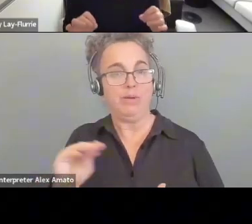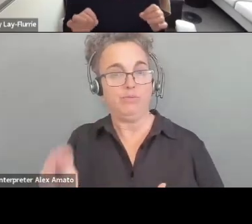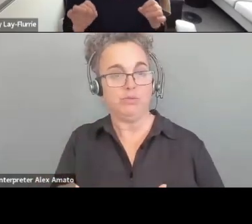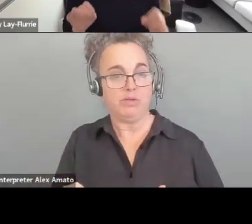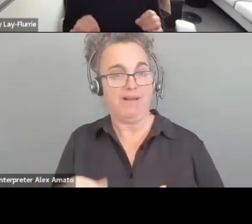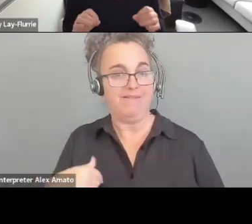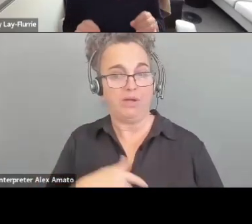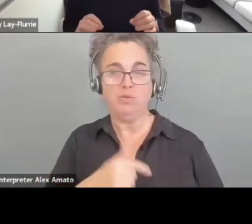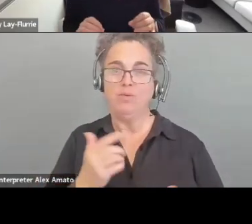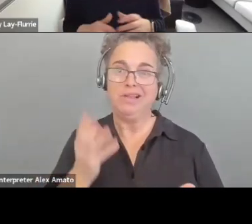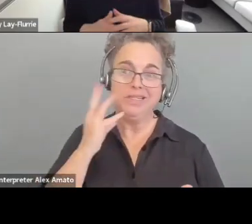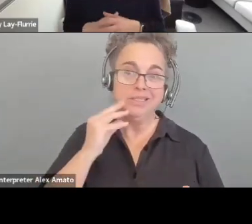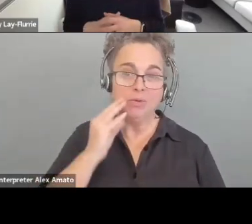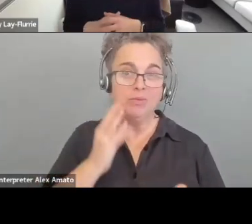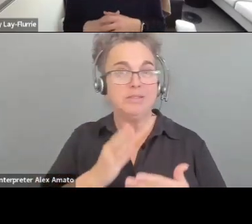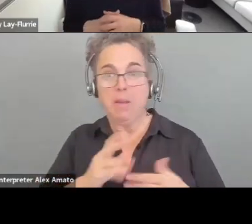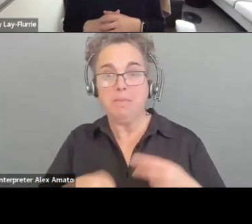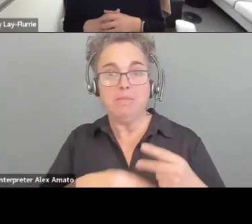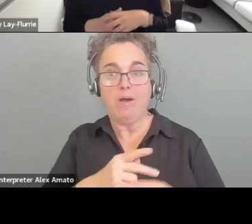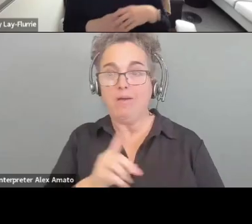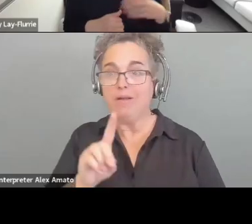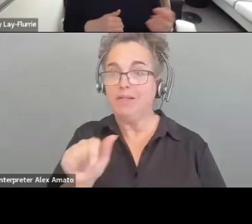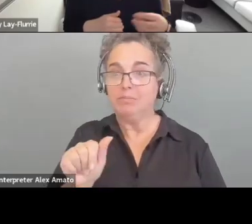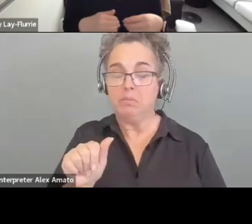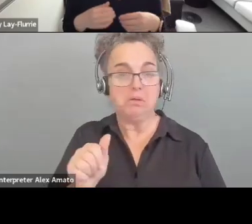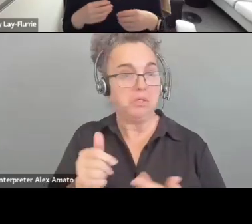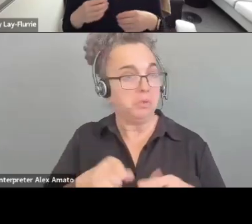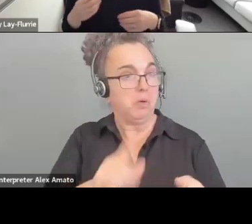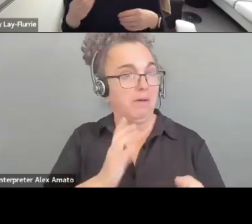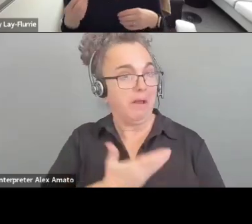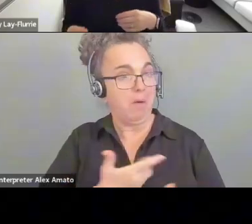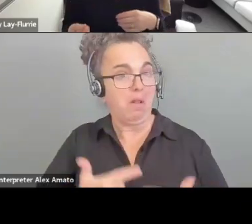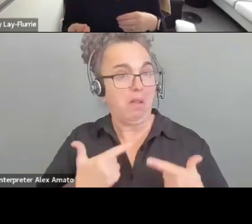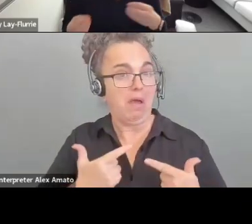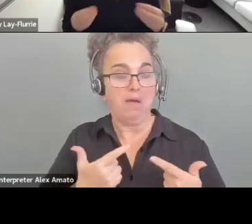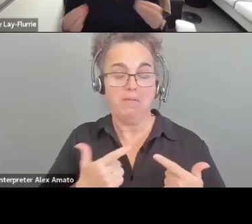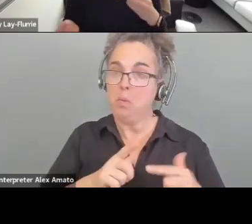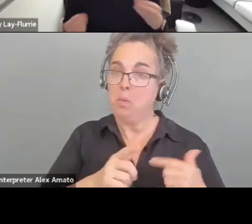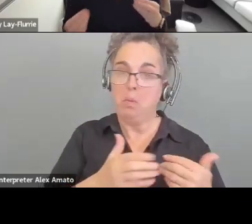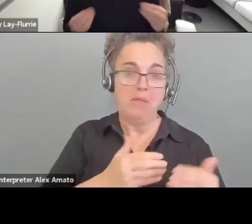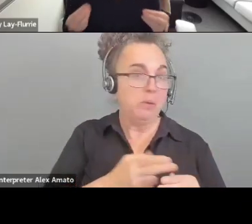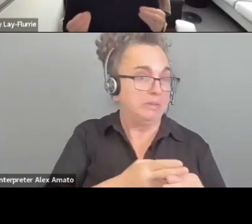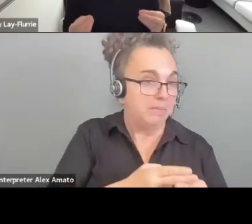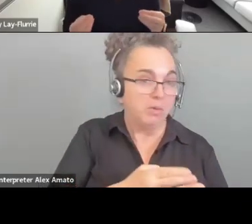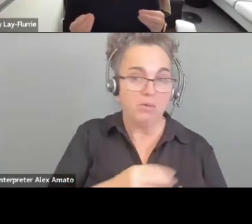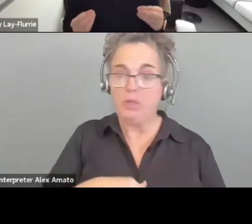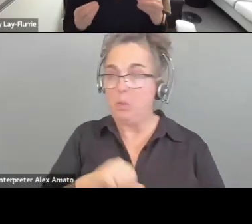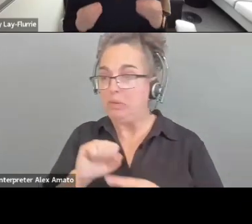of disability in our lifetimes, situational or temporary. And those are important,